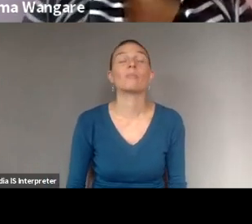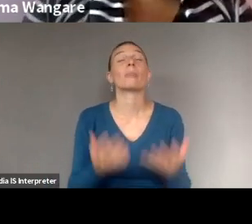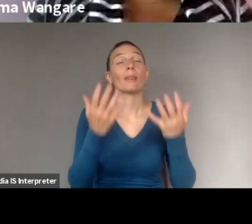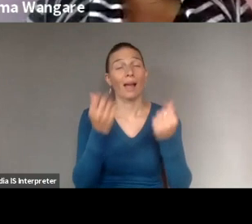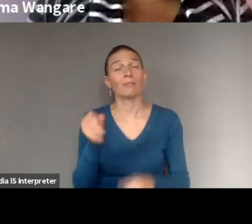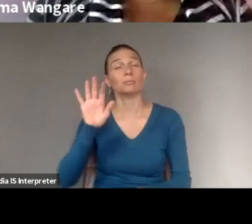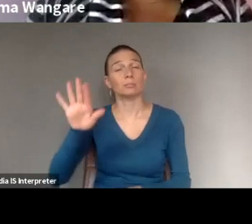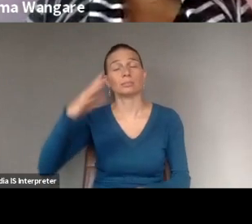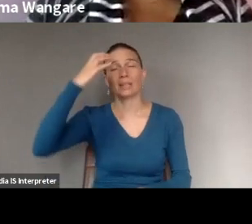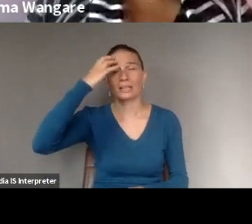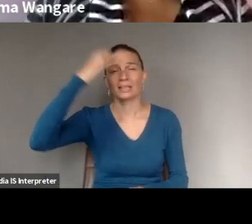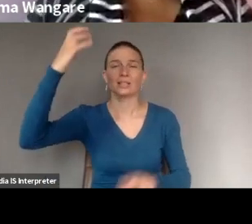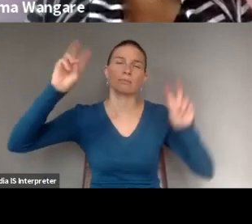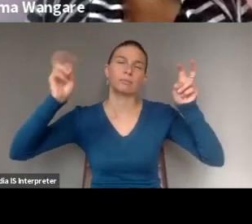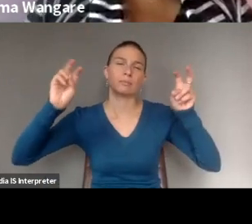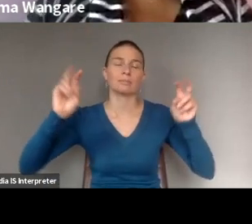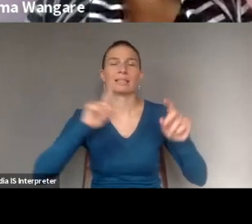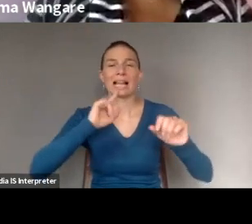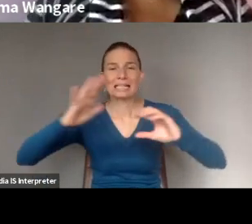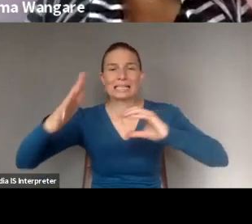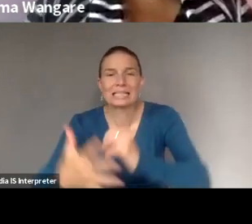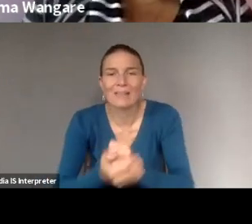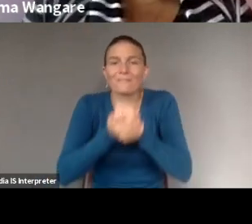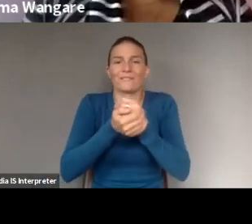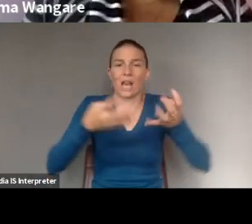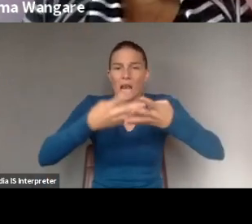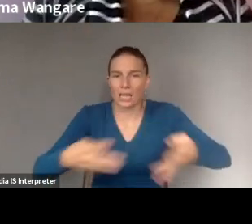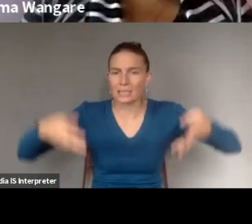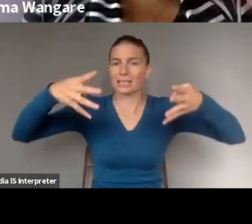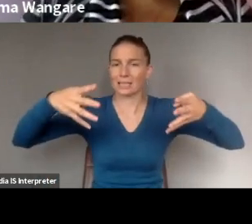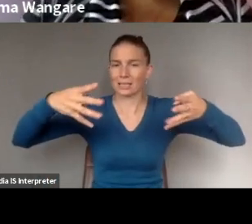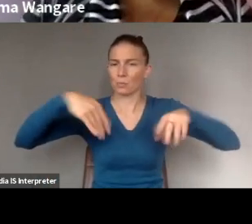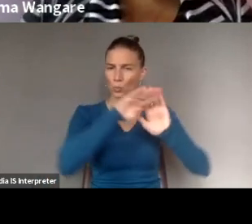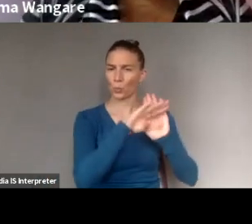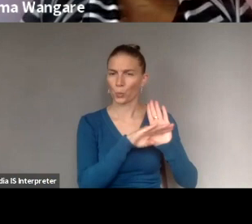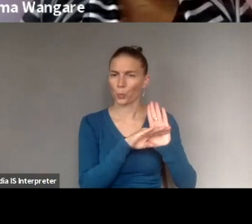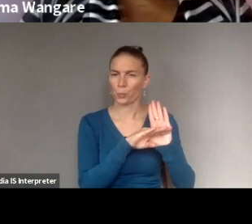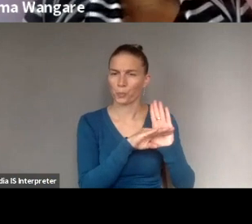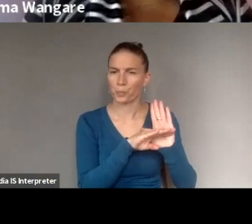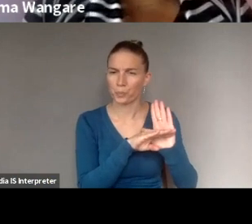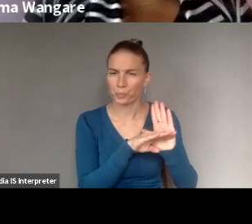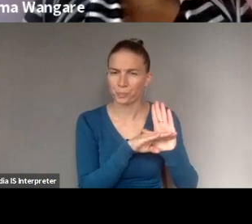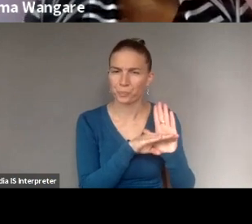and integrated population registration services for authentication and checking on duplicates.